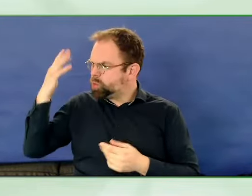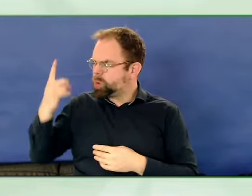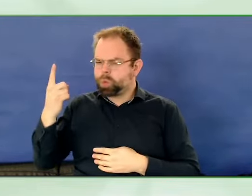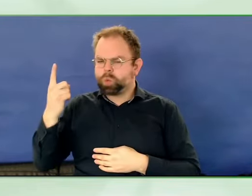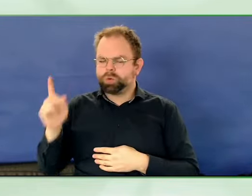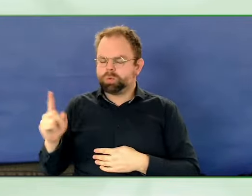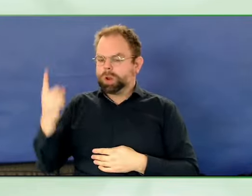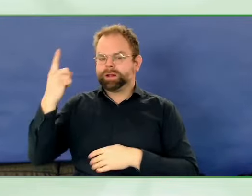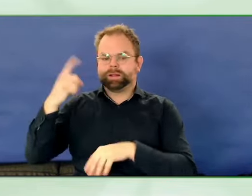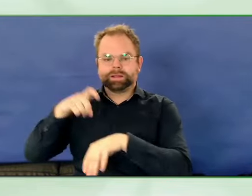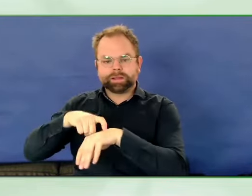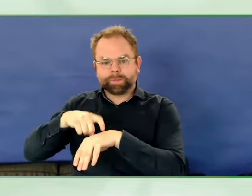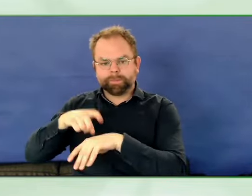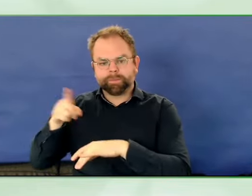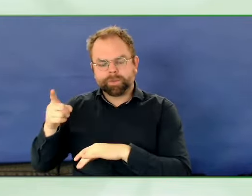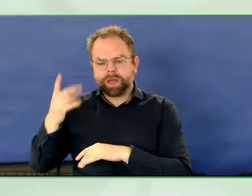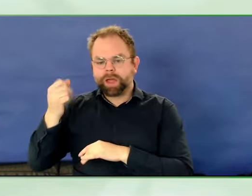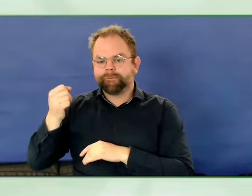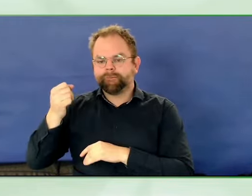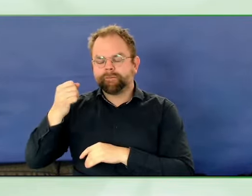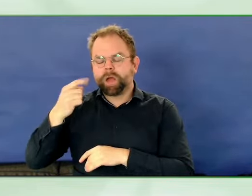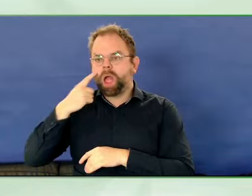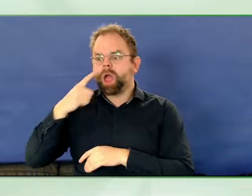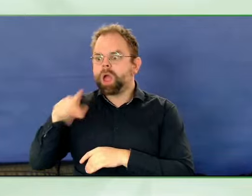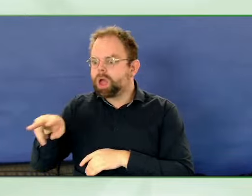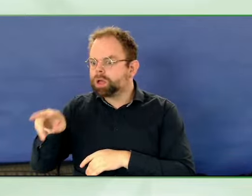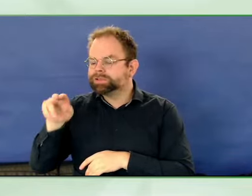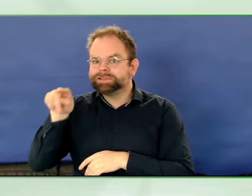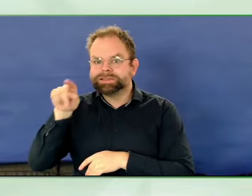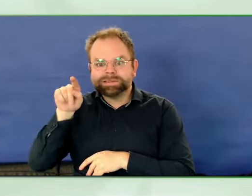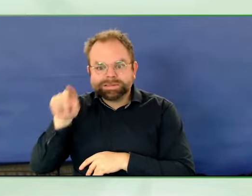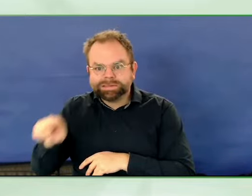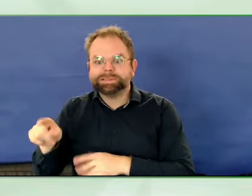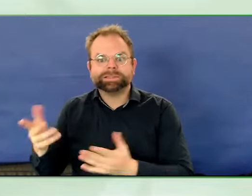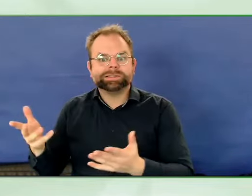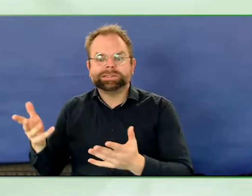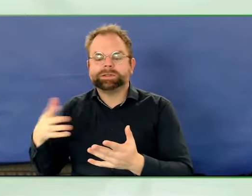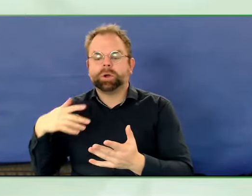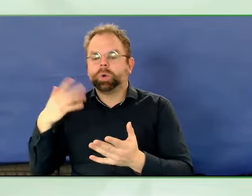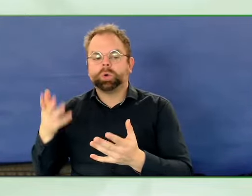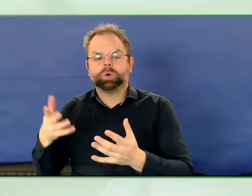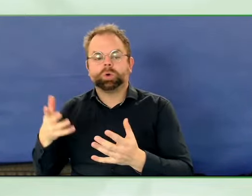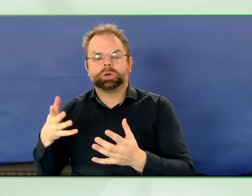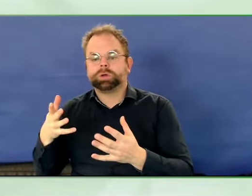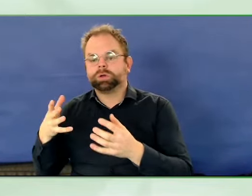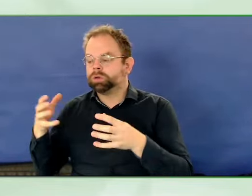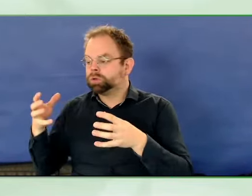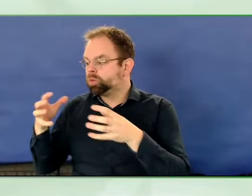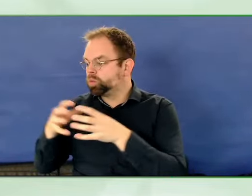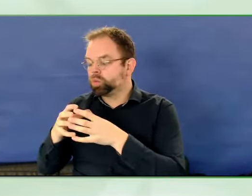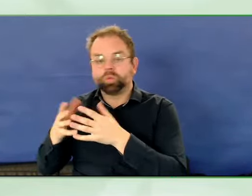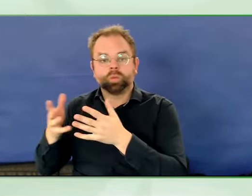that flooded your system, your being, and make you want to do the idea? How did it come about?